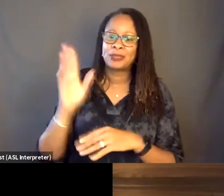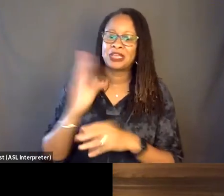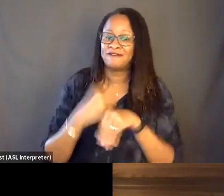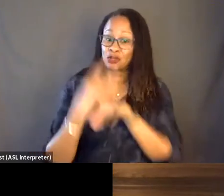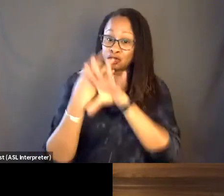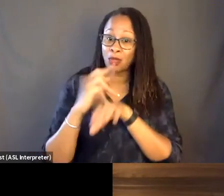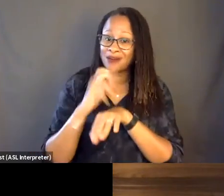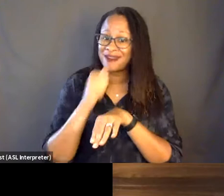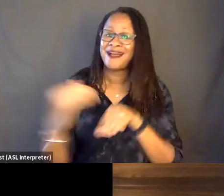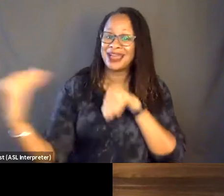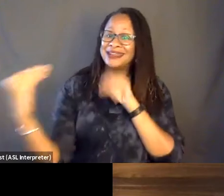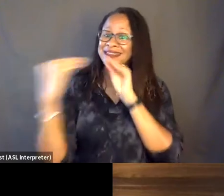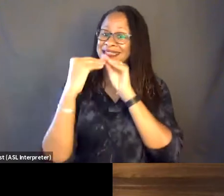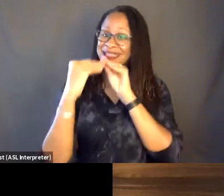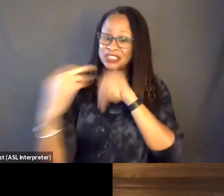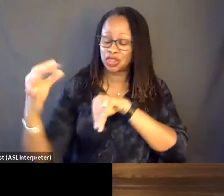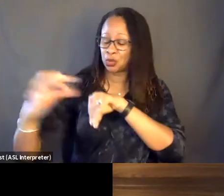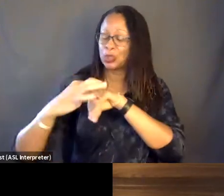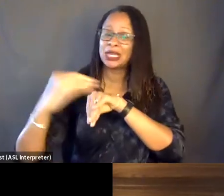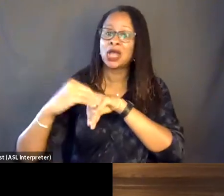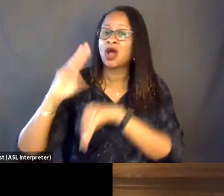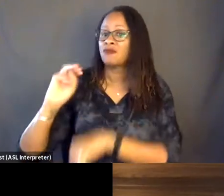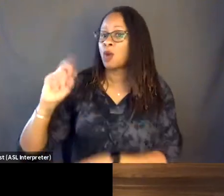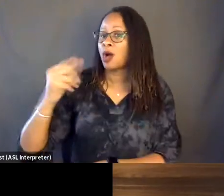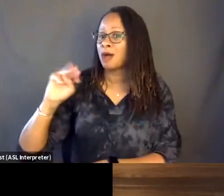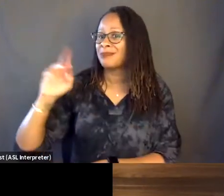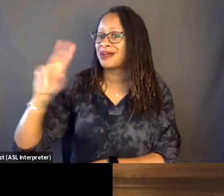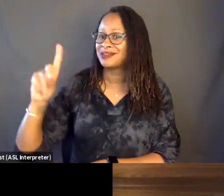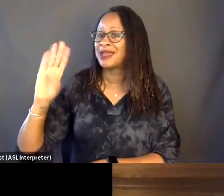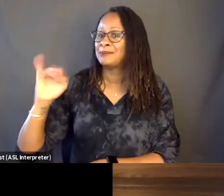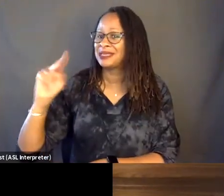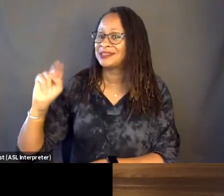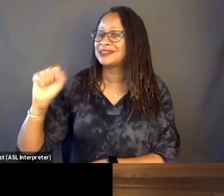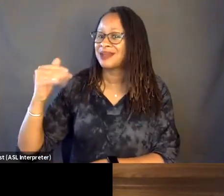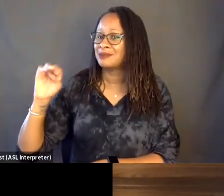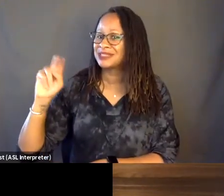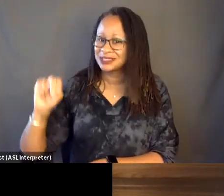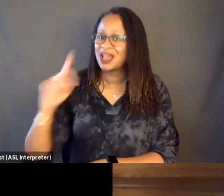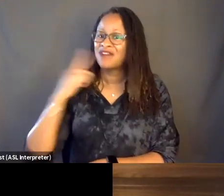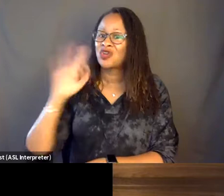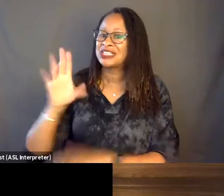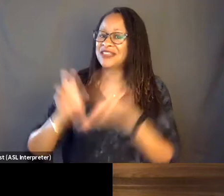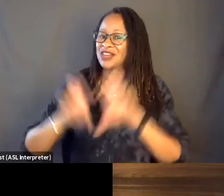kiss the ring of Muhammad bin Salman for his investment and his money. And so the Saudis essentially--